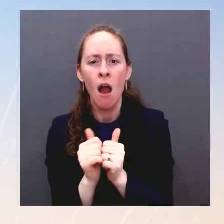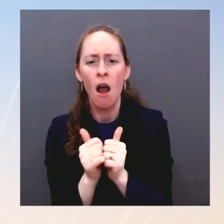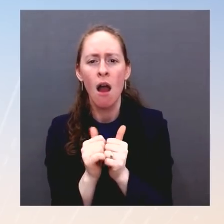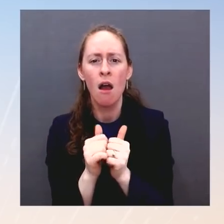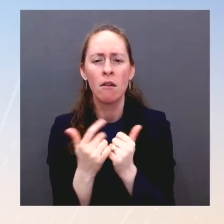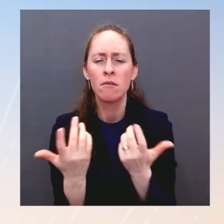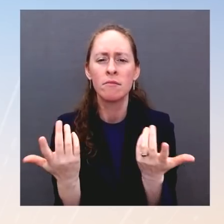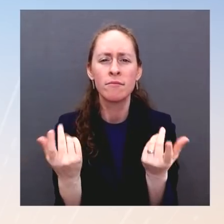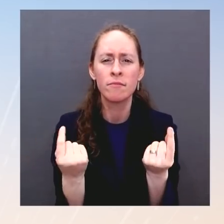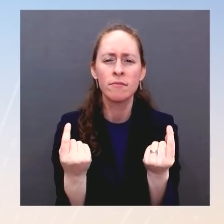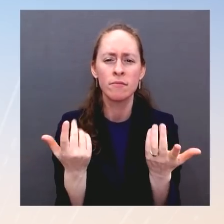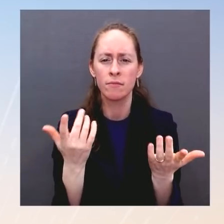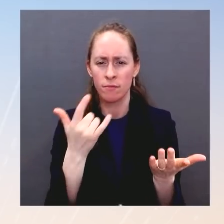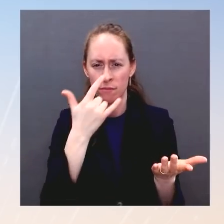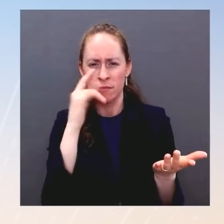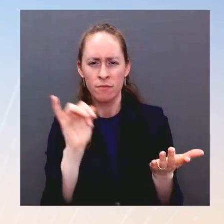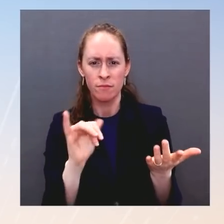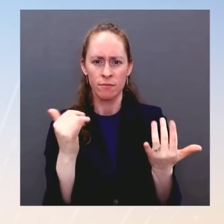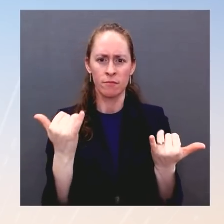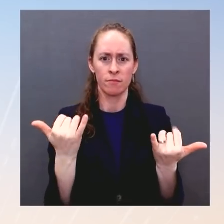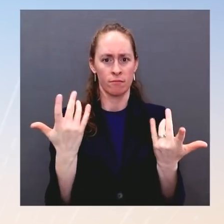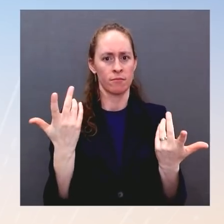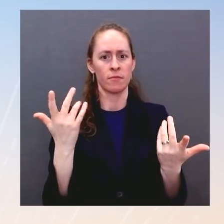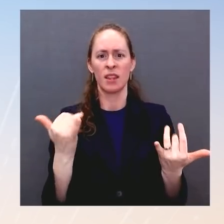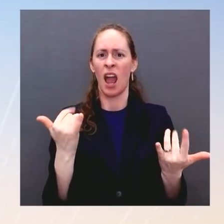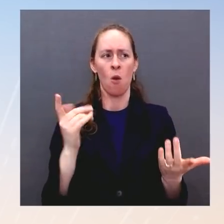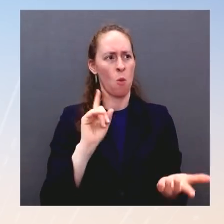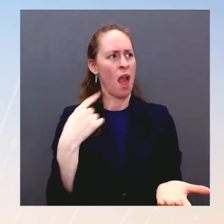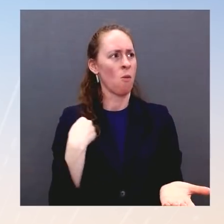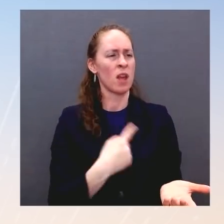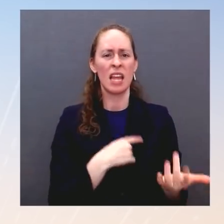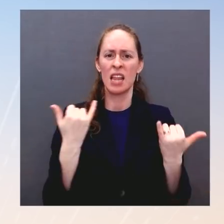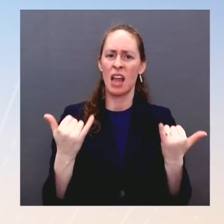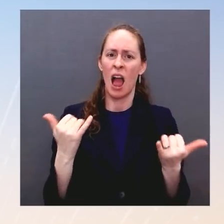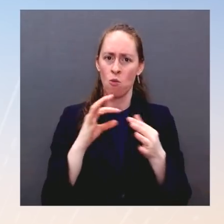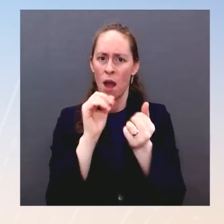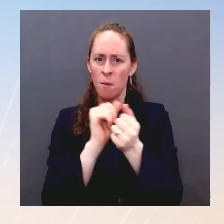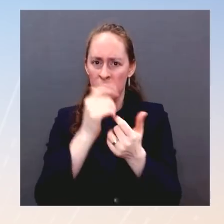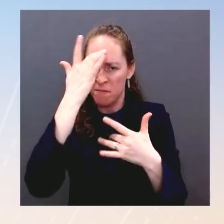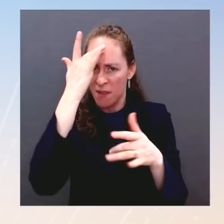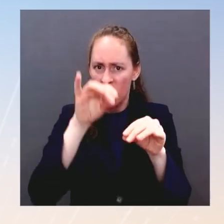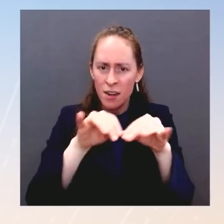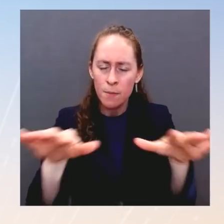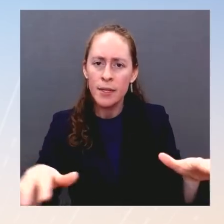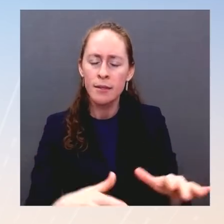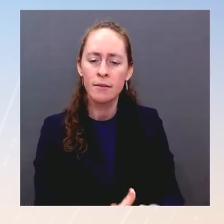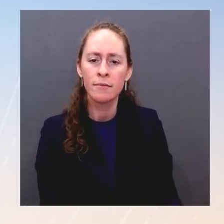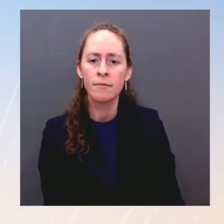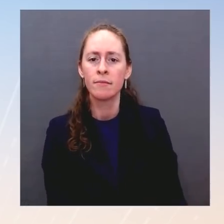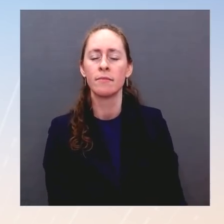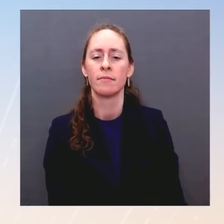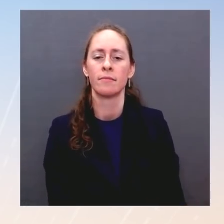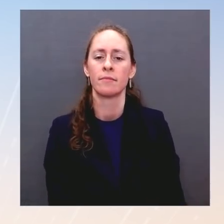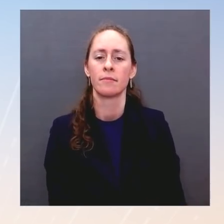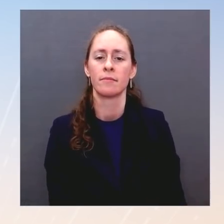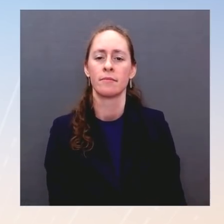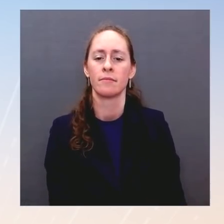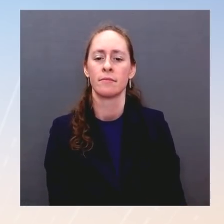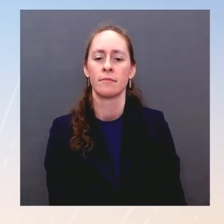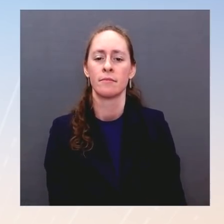if you look at the specific of them, we're -- we are moving -- the President -- we have talked a little bit about how we want to move to a time and a place where we are --